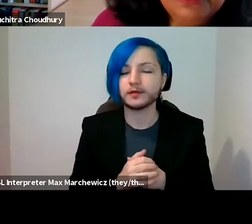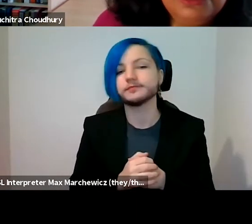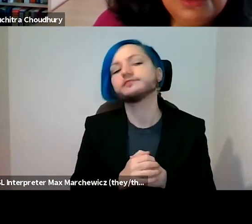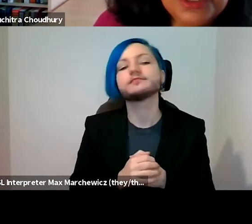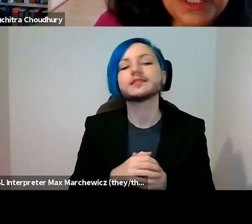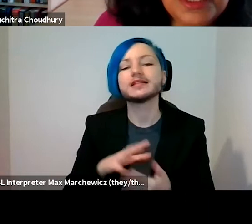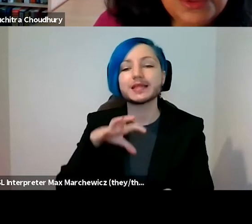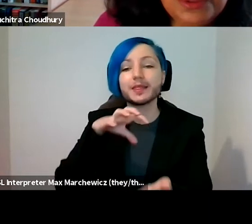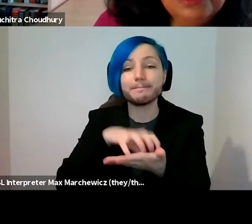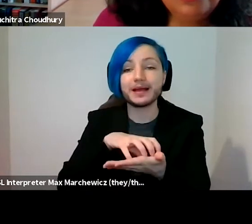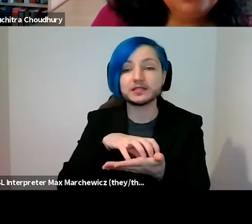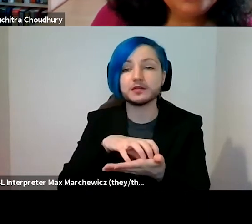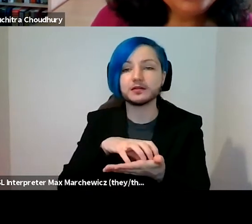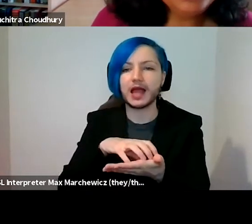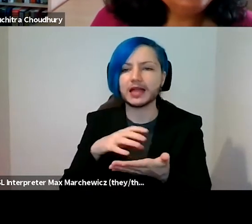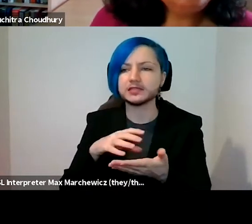and the route it took from India.